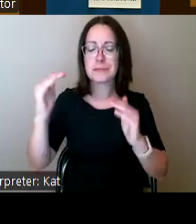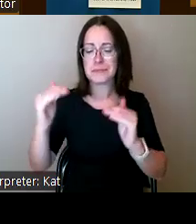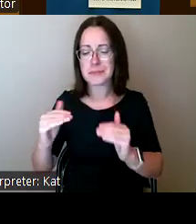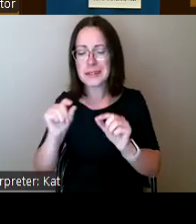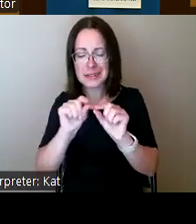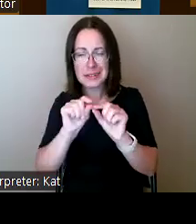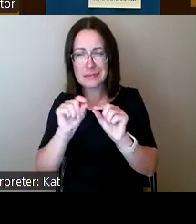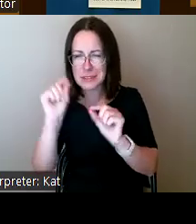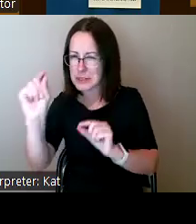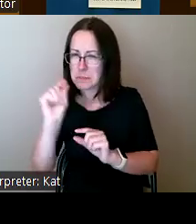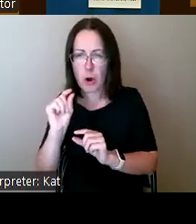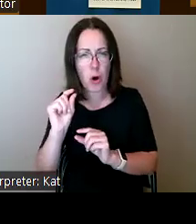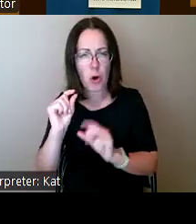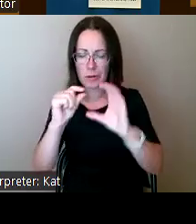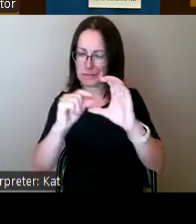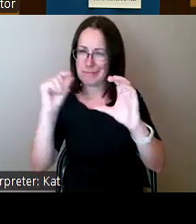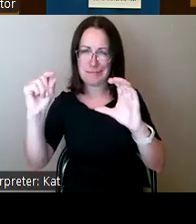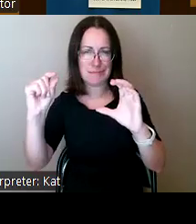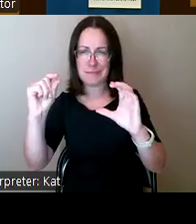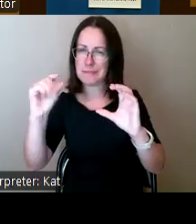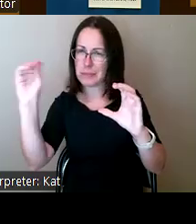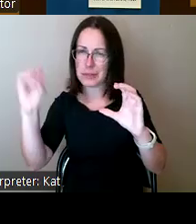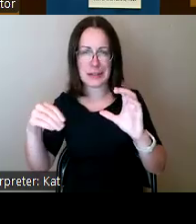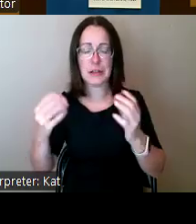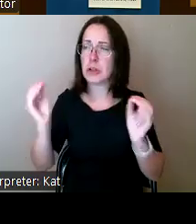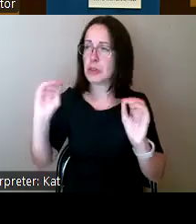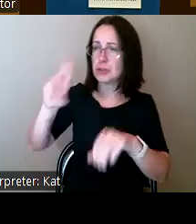there's no national way of tracking this, maybe one out of 200 deaths in the United